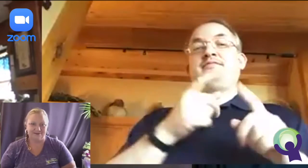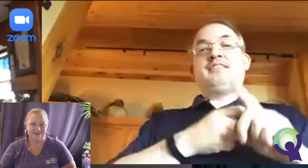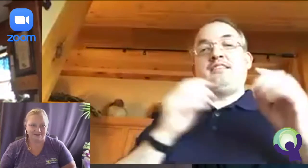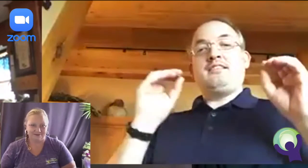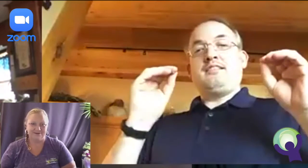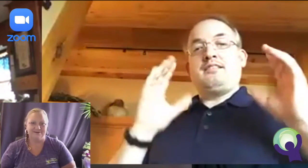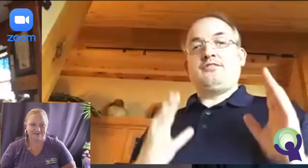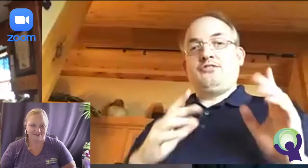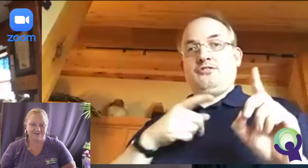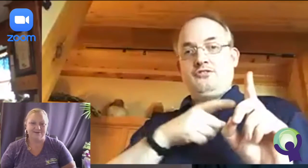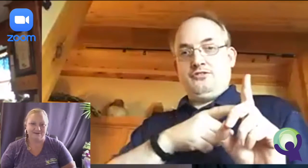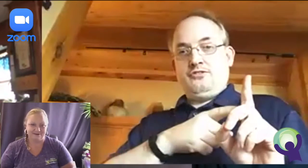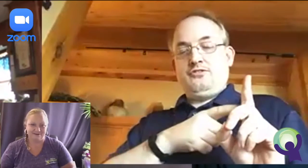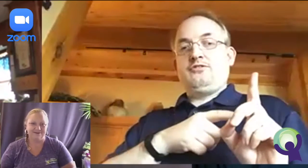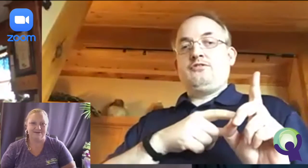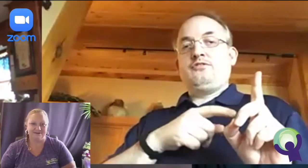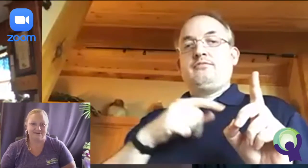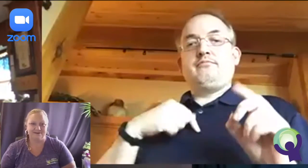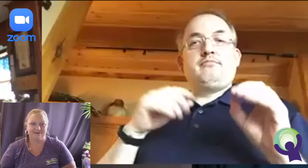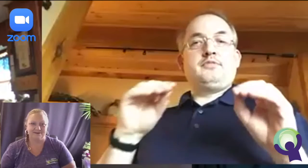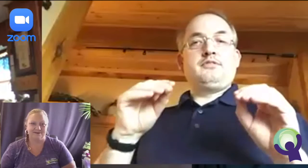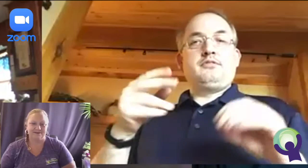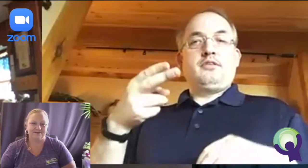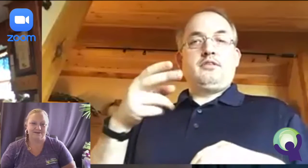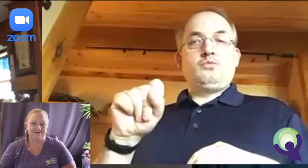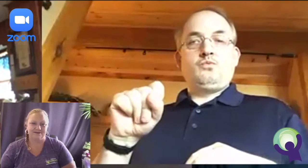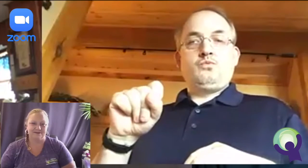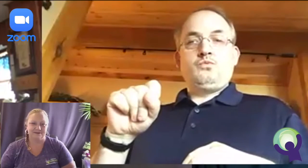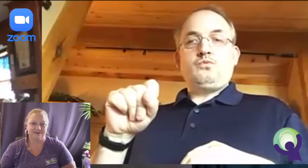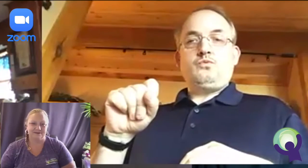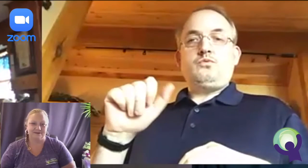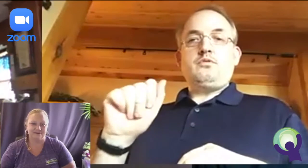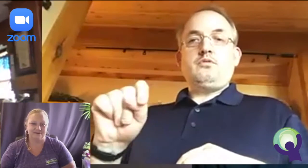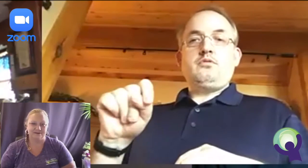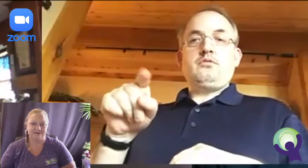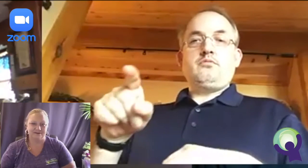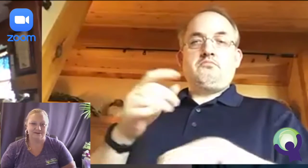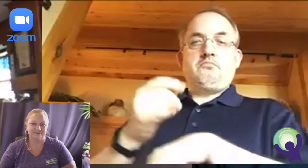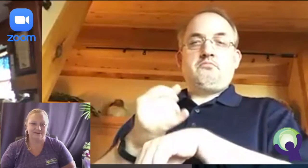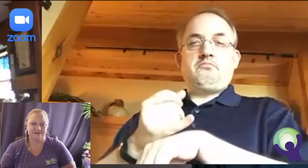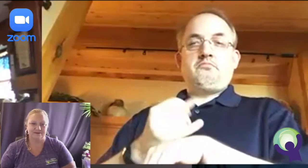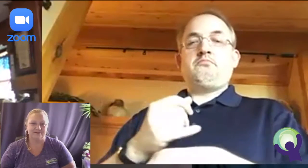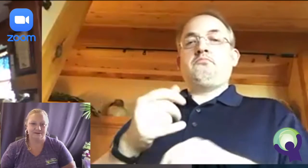from what I was working in before to now was quite a big jump. So when I worked as a